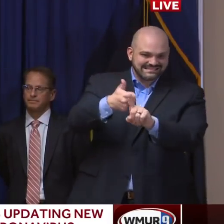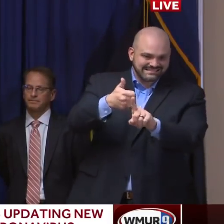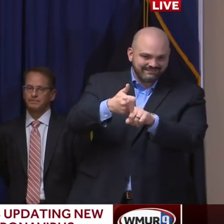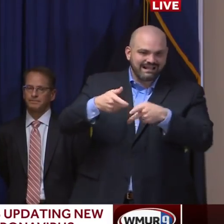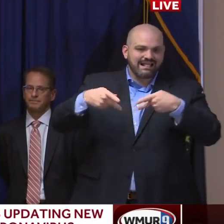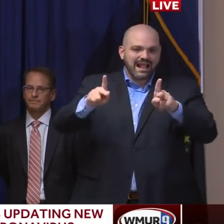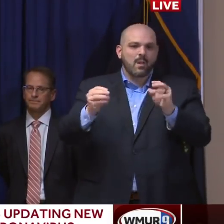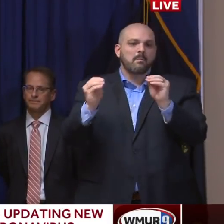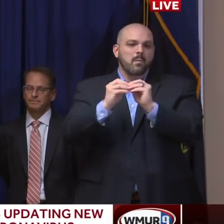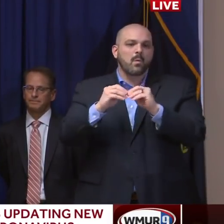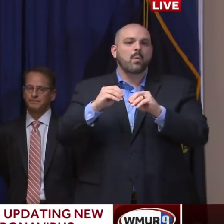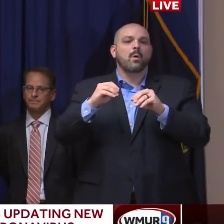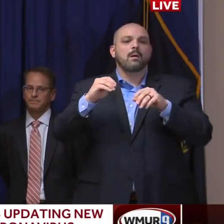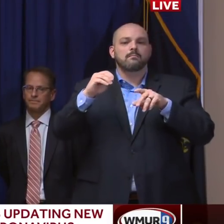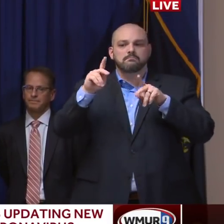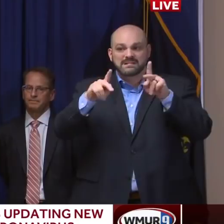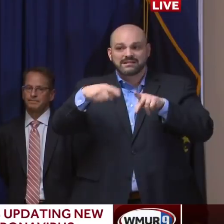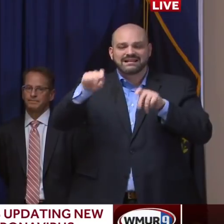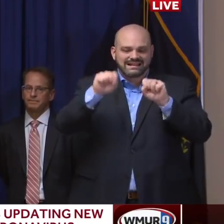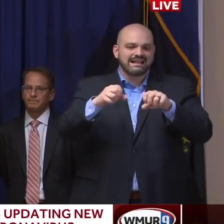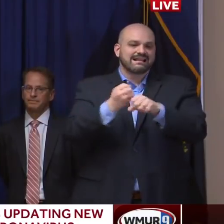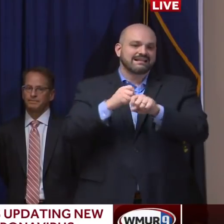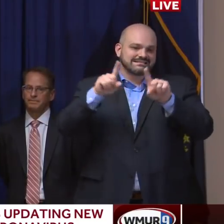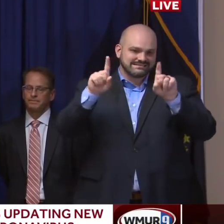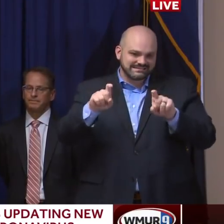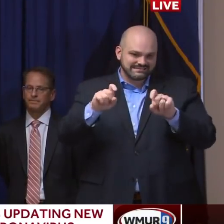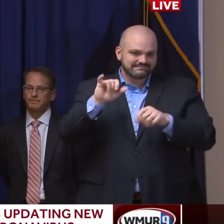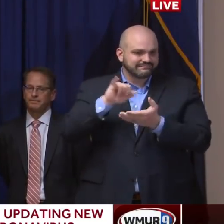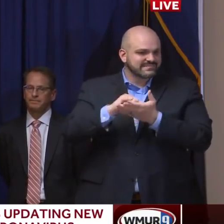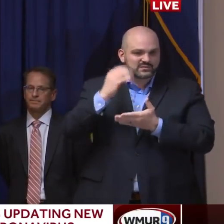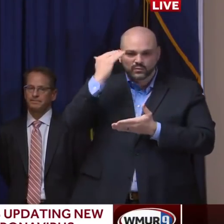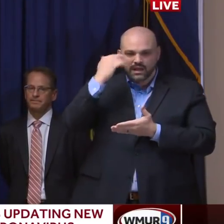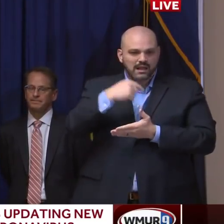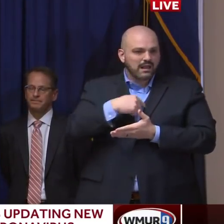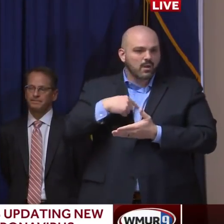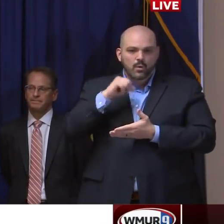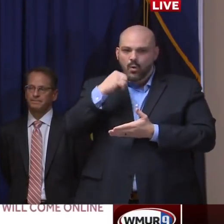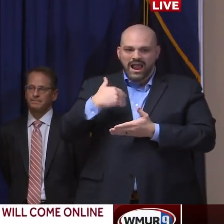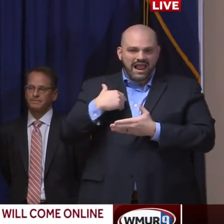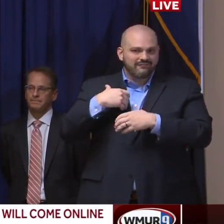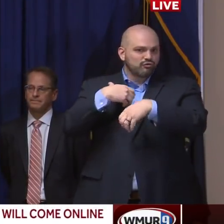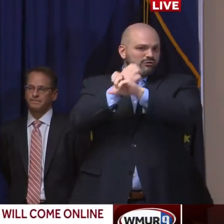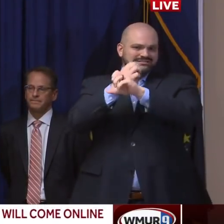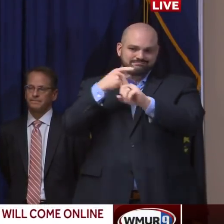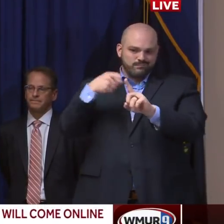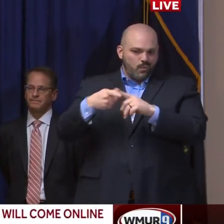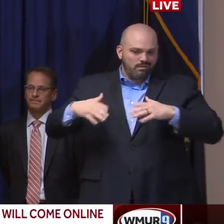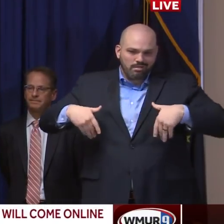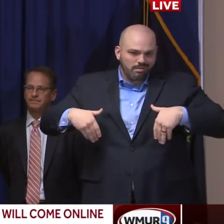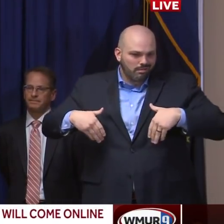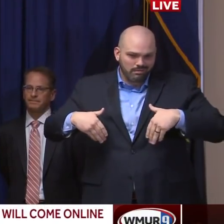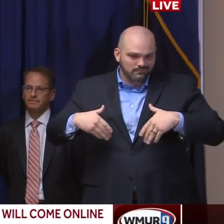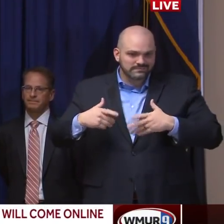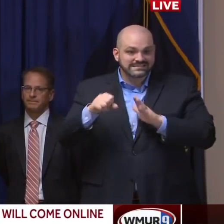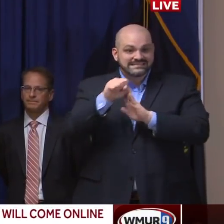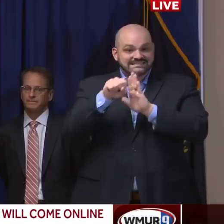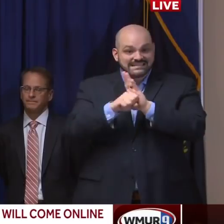CREATING A LOT OF FLEXIBILITY WITHIN THE TEST THEMSELVES TO ENSURE ACCURACY BUT ALLOW MORE TESTS TO BE CONDUCTED.